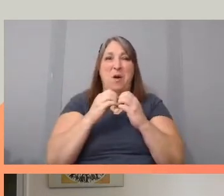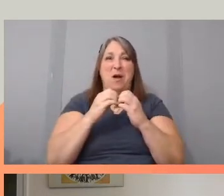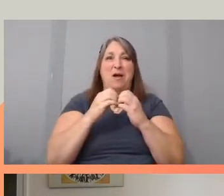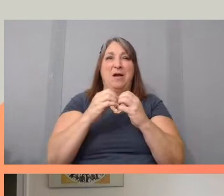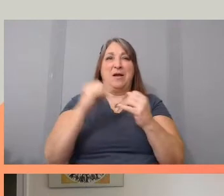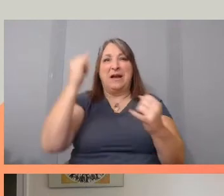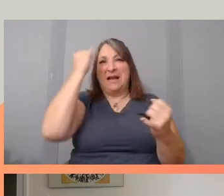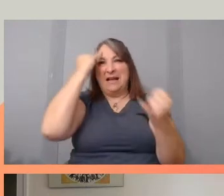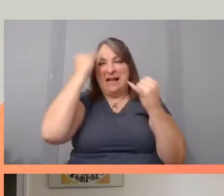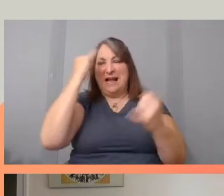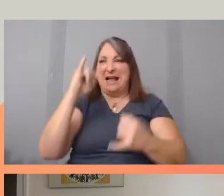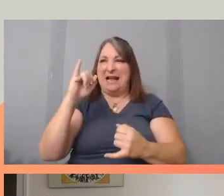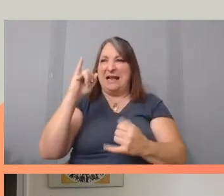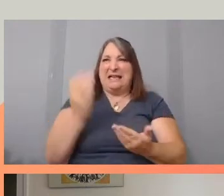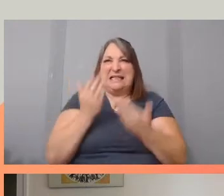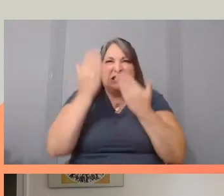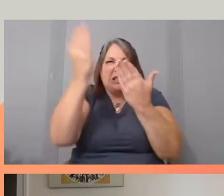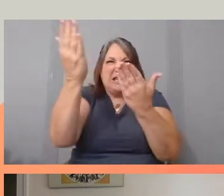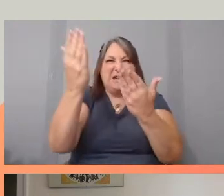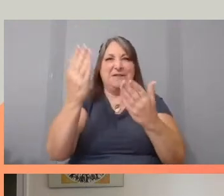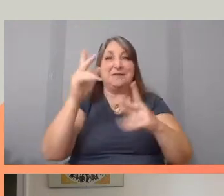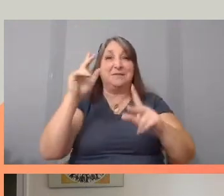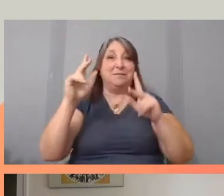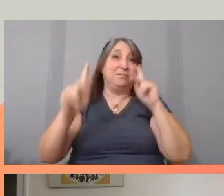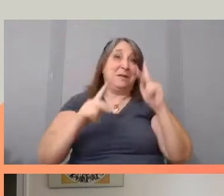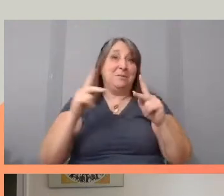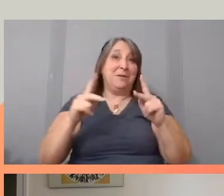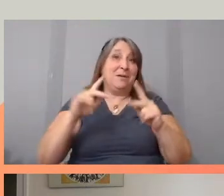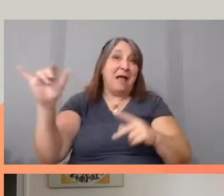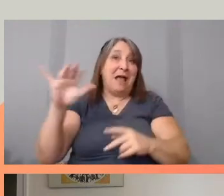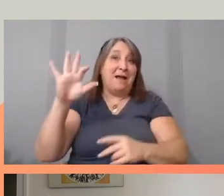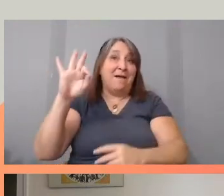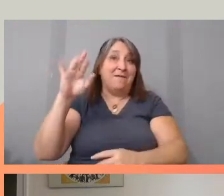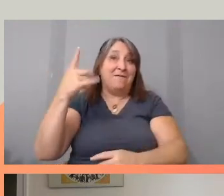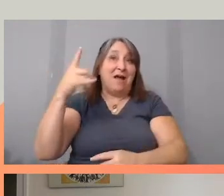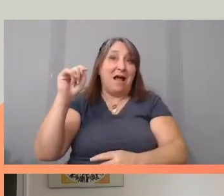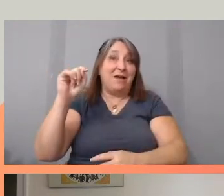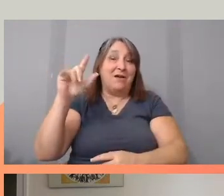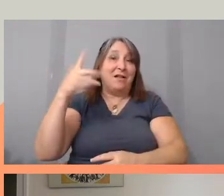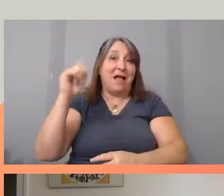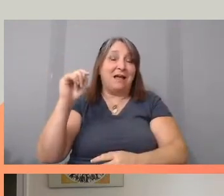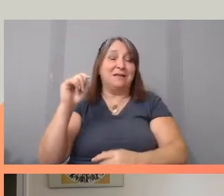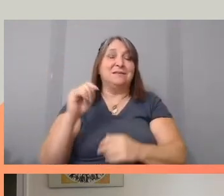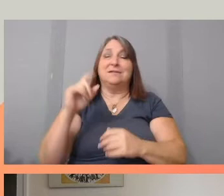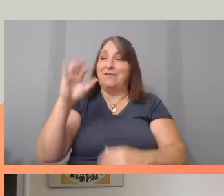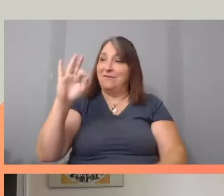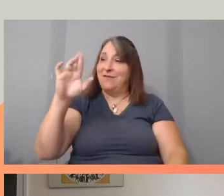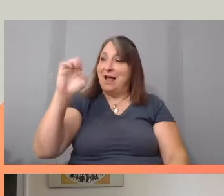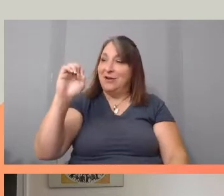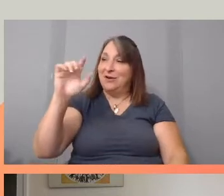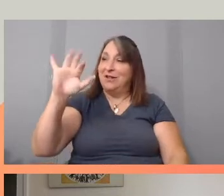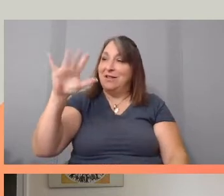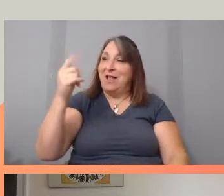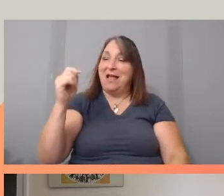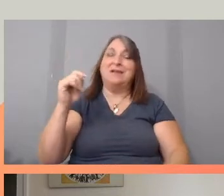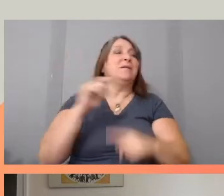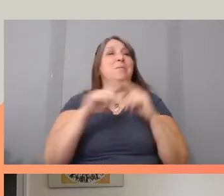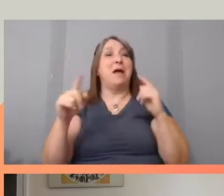Because not only was it really building us ourselves up from the grassroots level, but it was also kind of